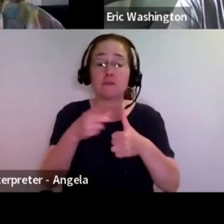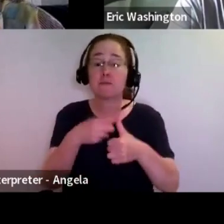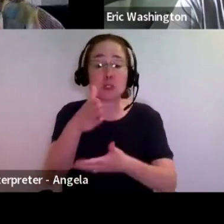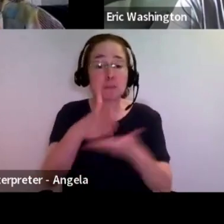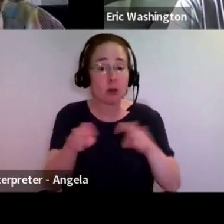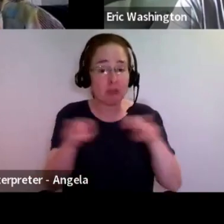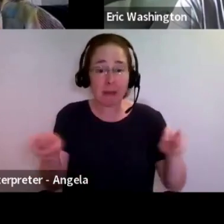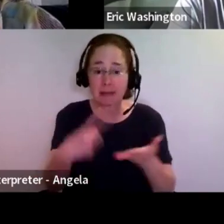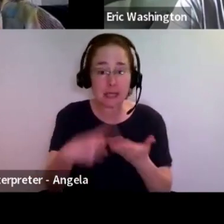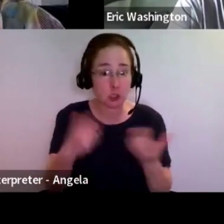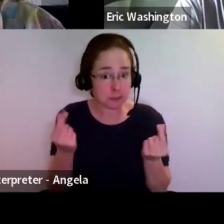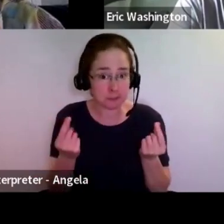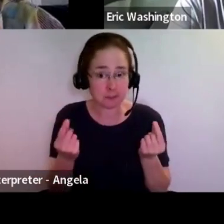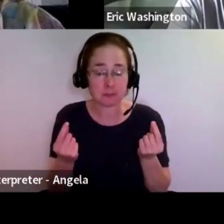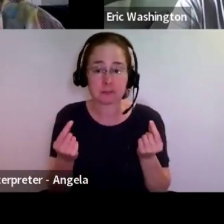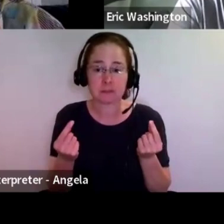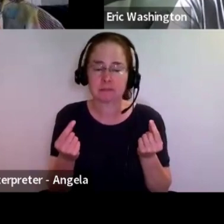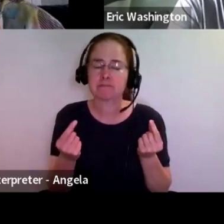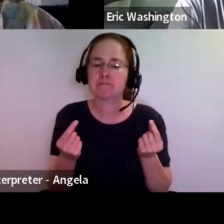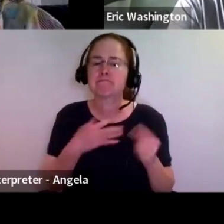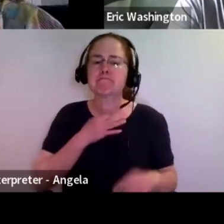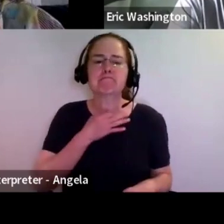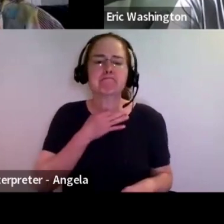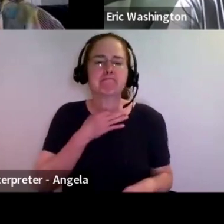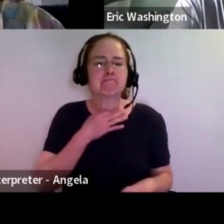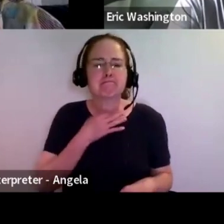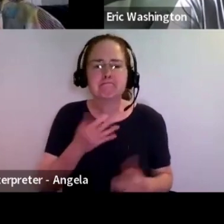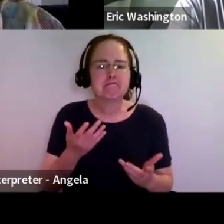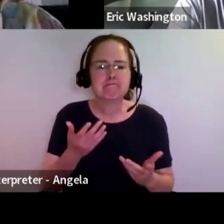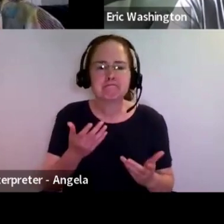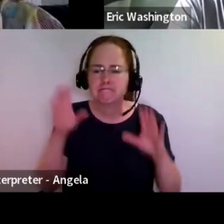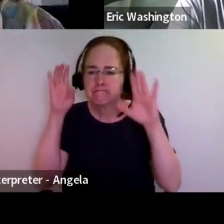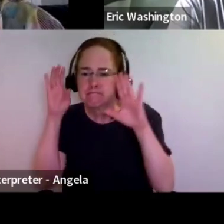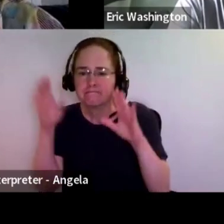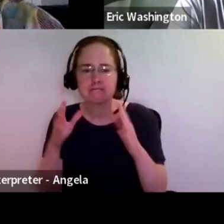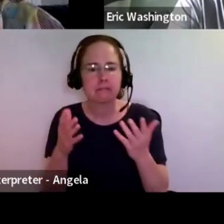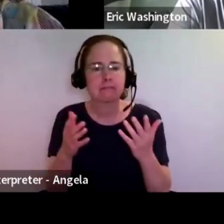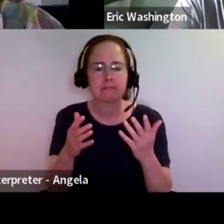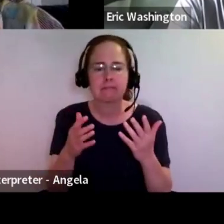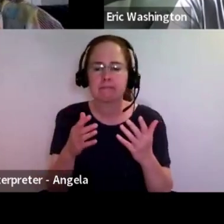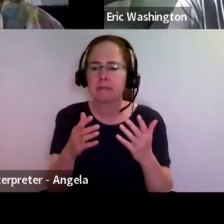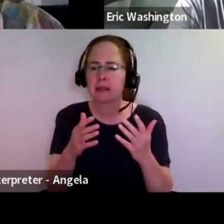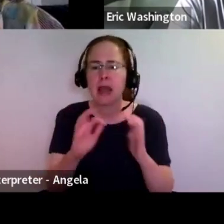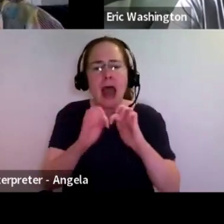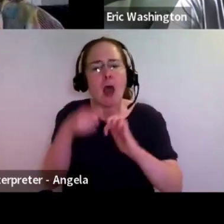panel discussion, we're really interested in getting to hear from you the ways in which you're advocating and how it's